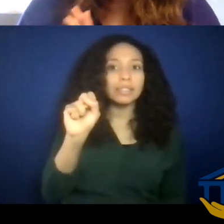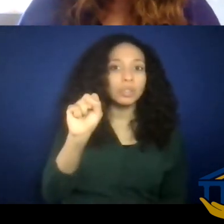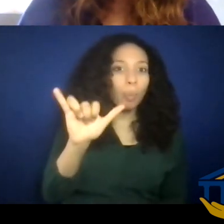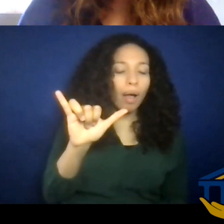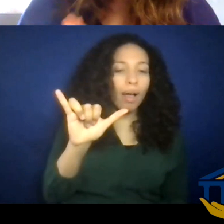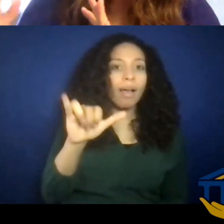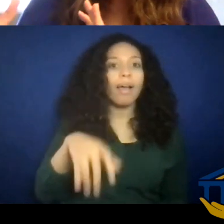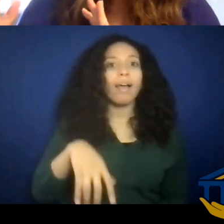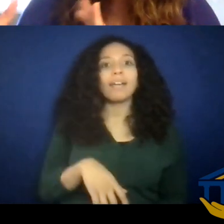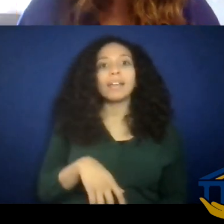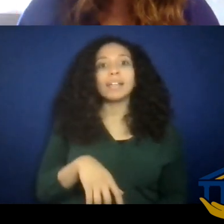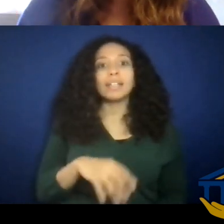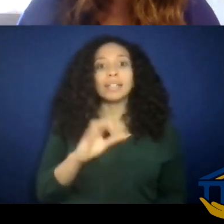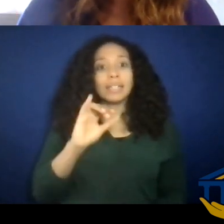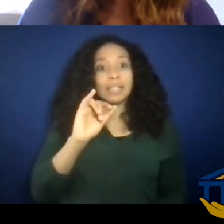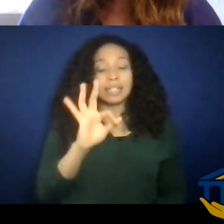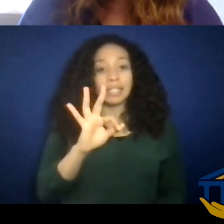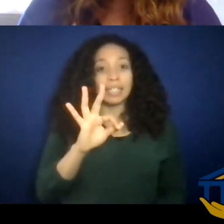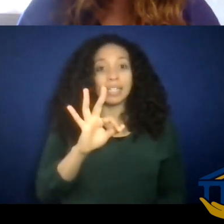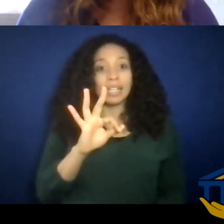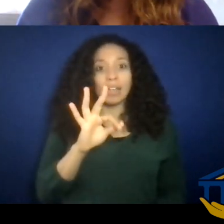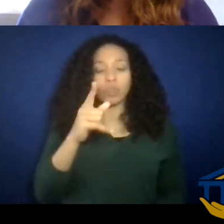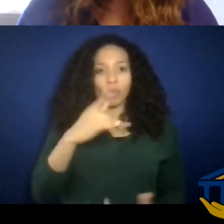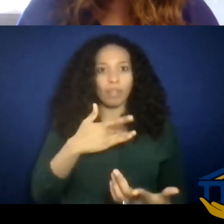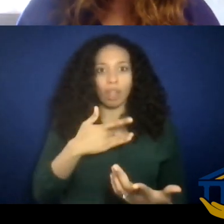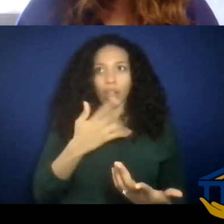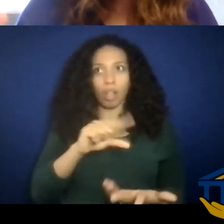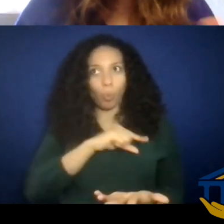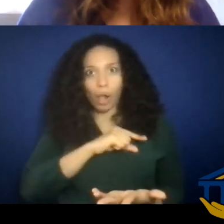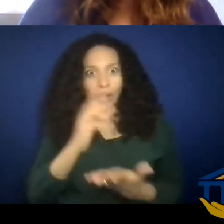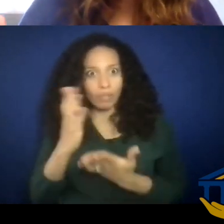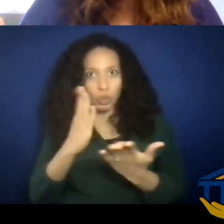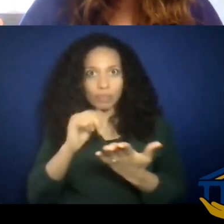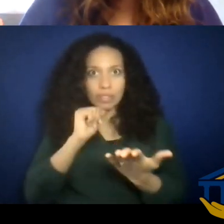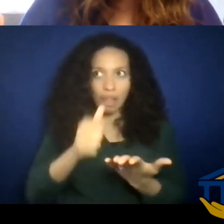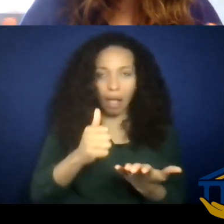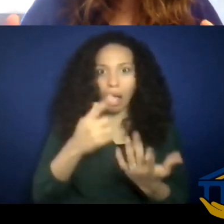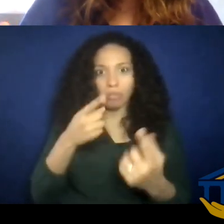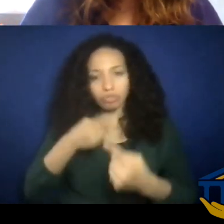you know, qualifying for services or getting support and you want to maintain those emails